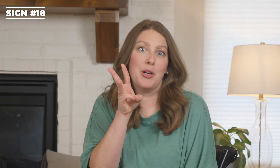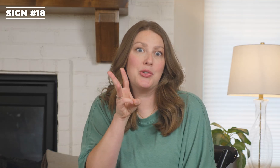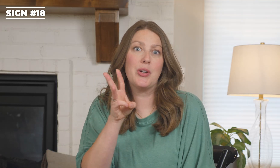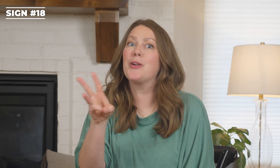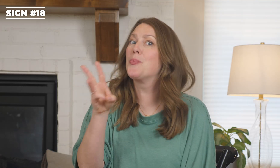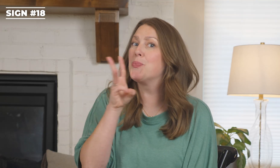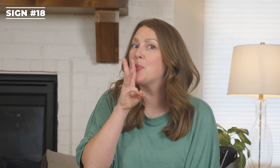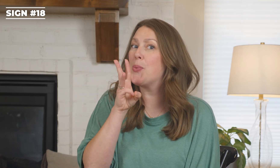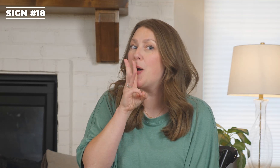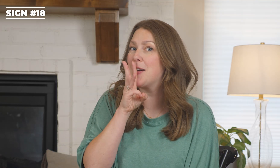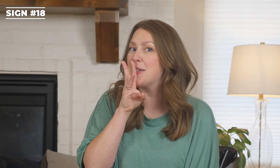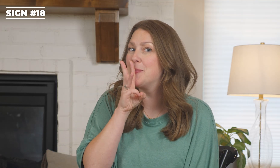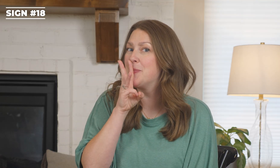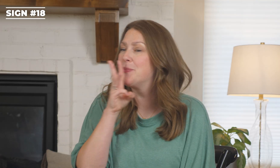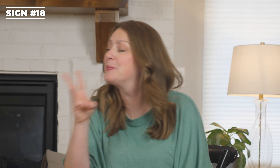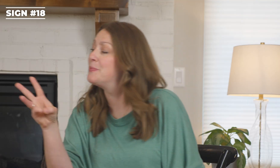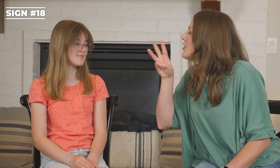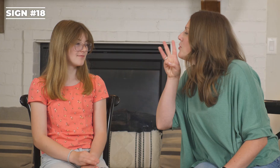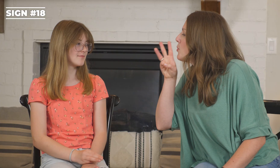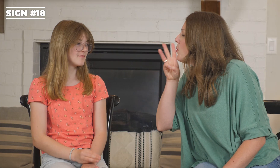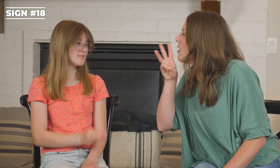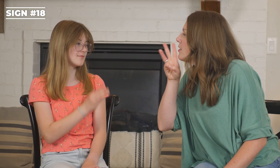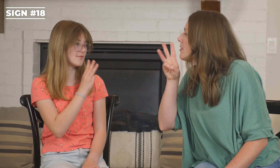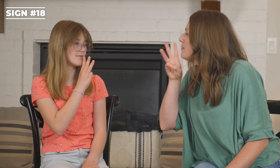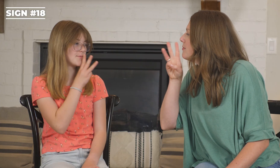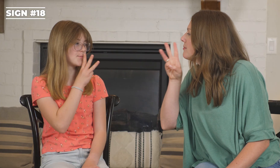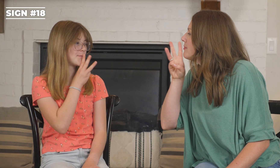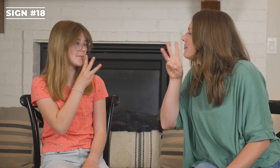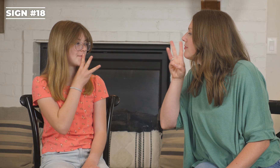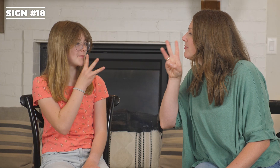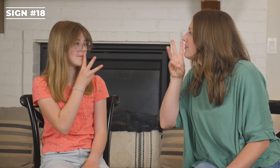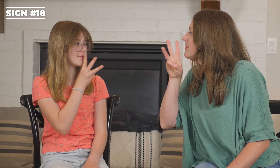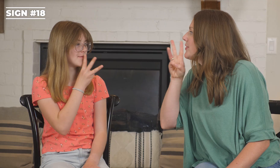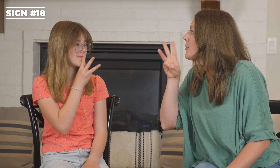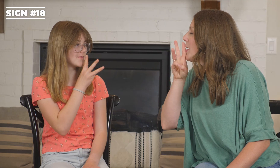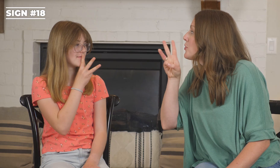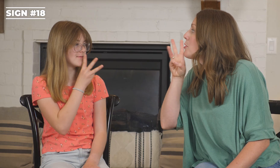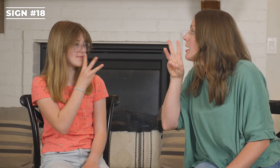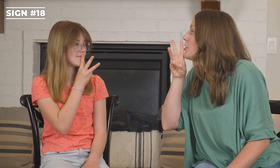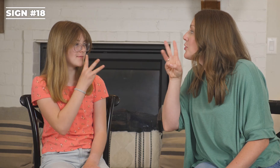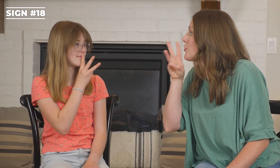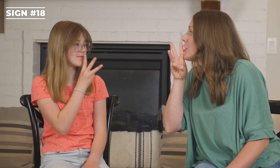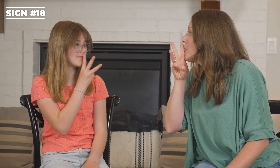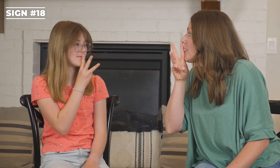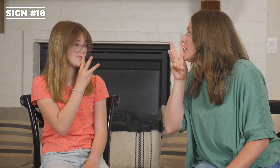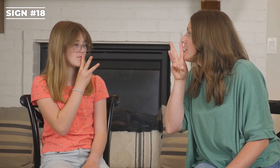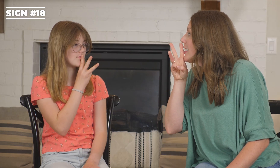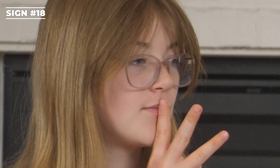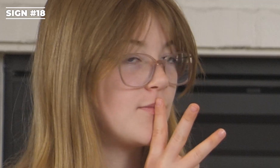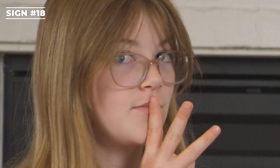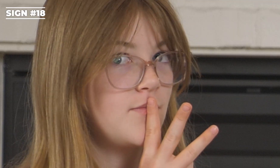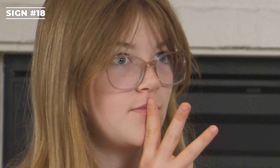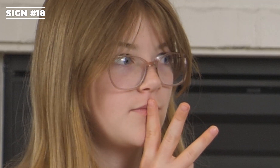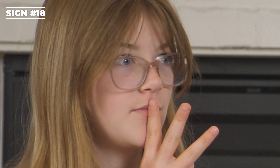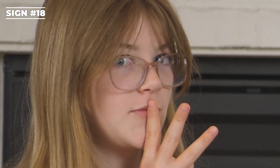You drink water. Can you do water? Do I have to remind you to drink your water every day?